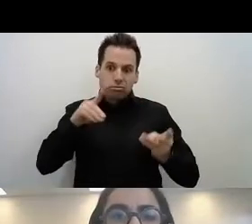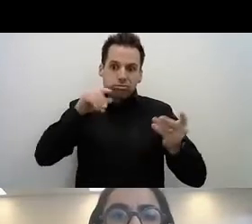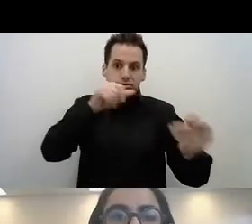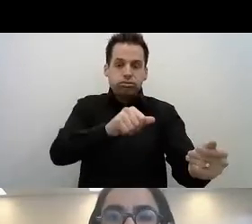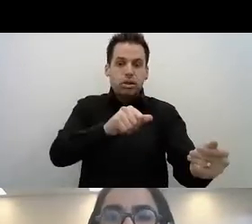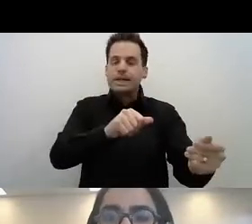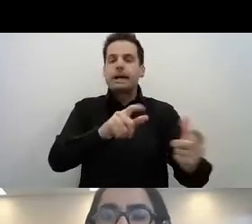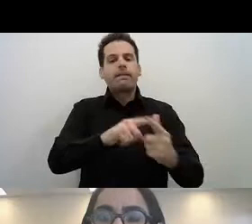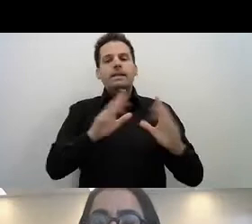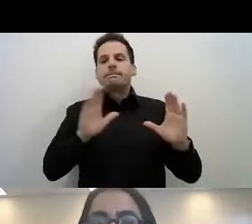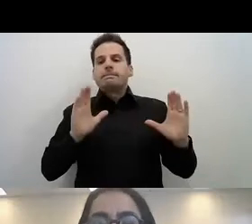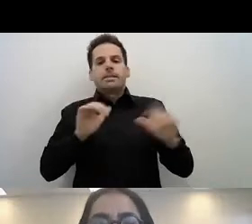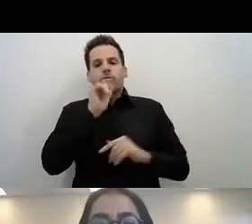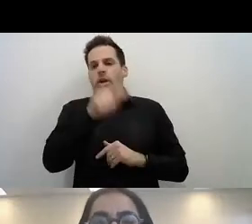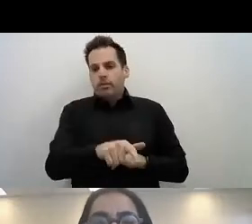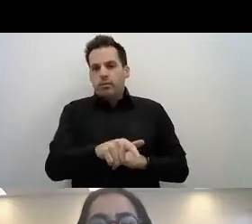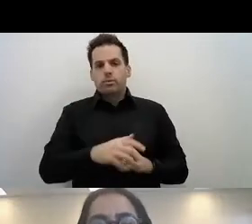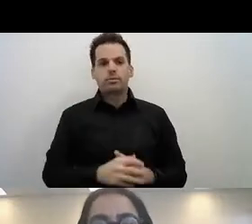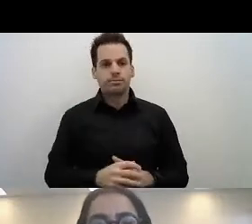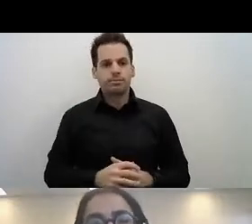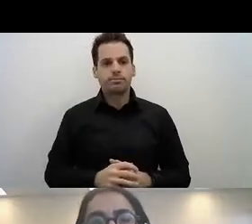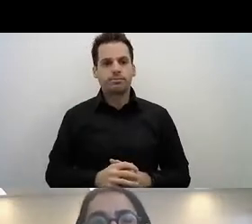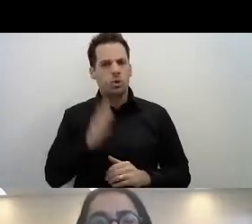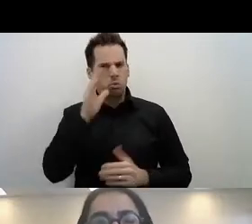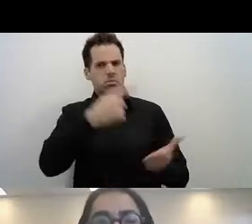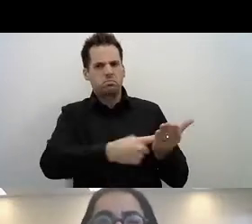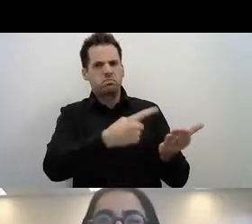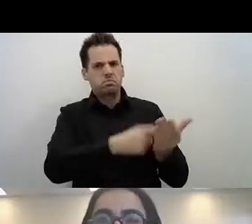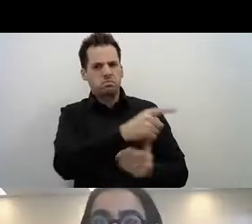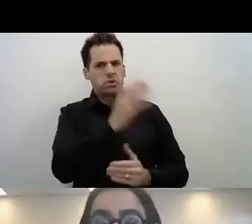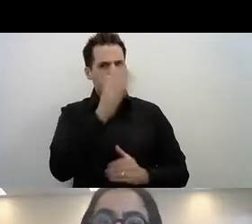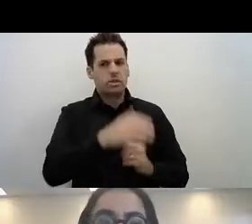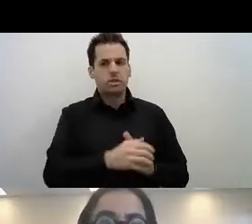but let's first talk a little bit about how manitoba's human rights code defines a service